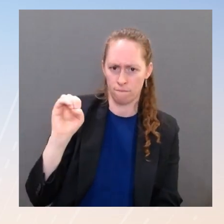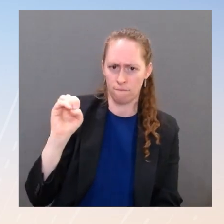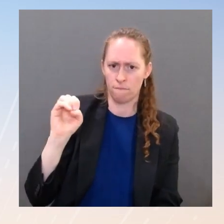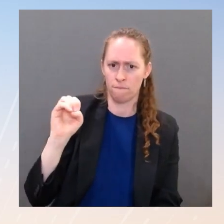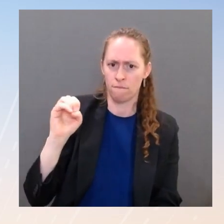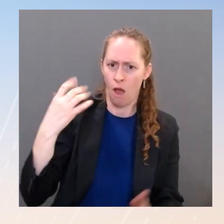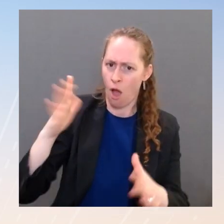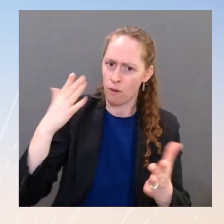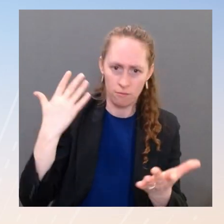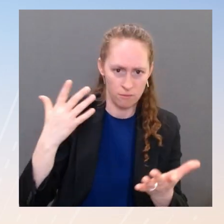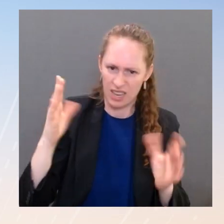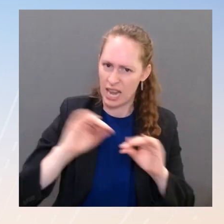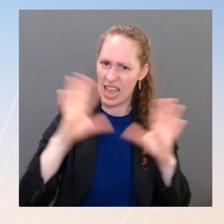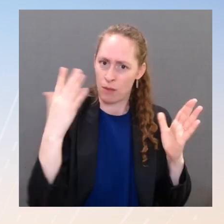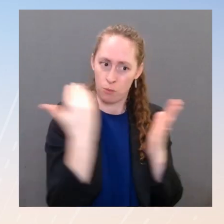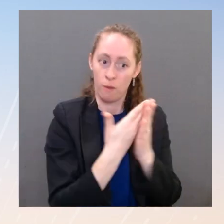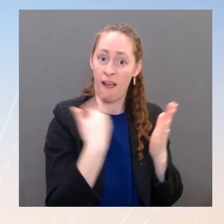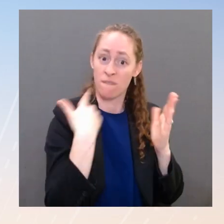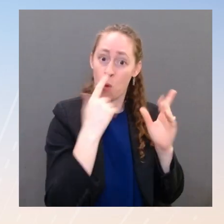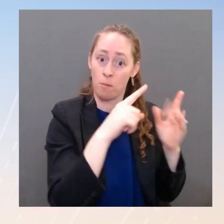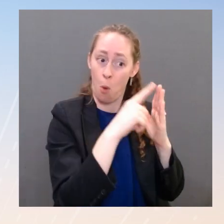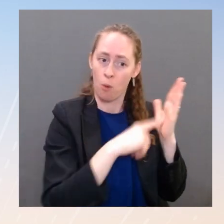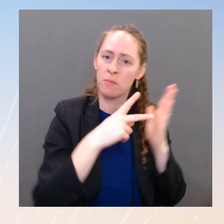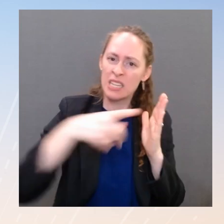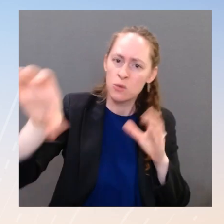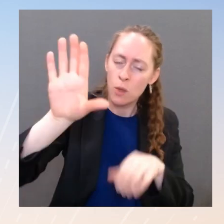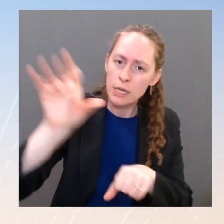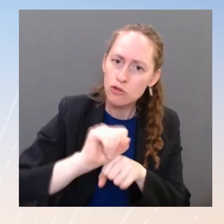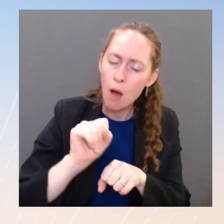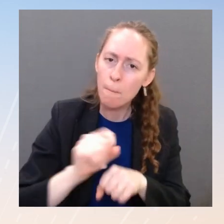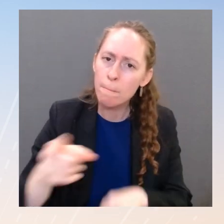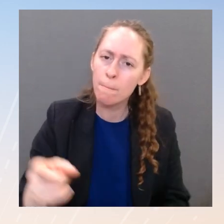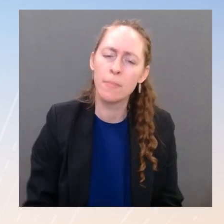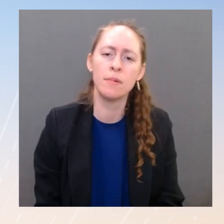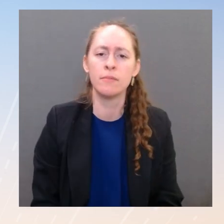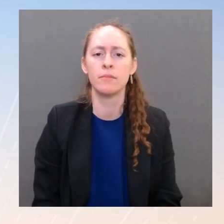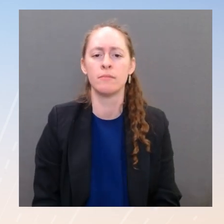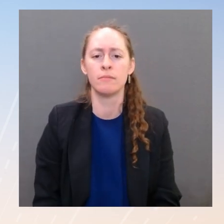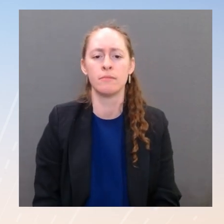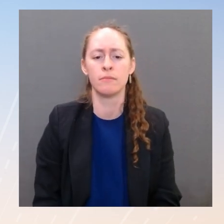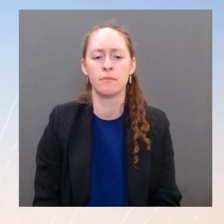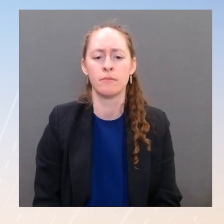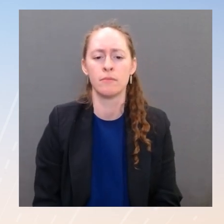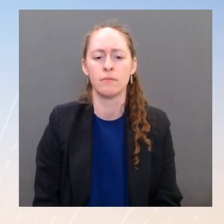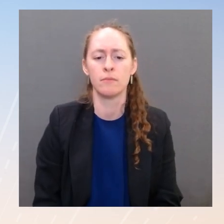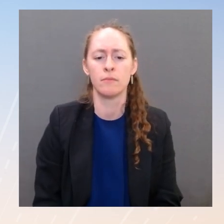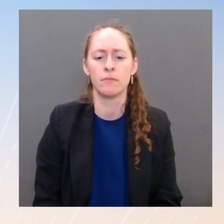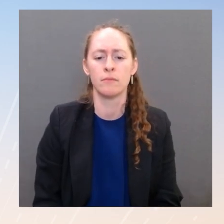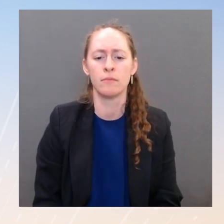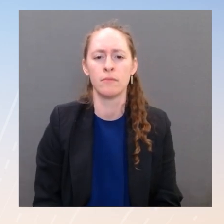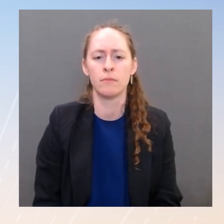Does the President know that DHS is putting together this Disinformation Governance Board? Ms. Psaki: Well, Peter,